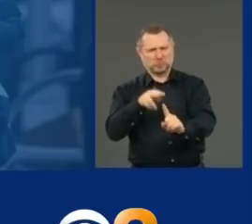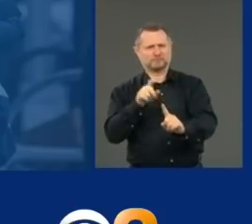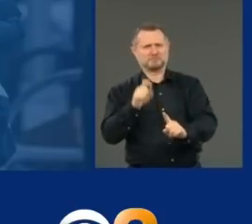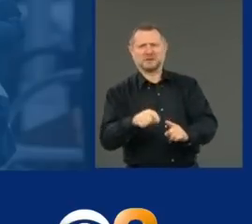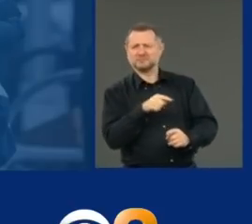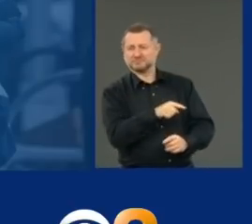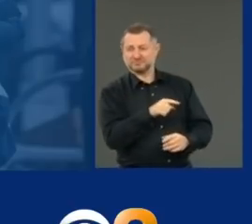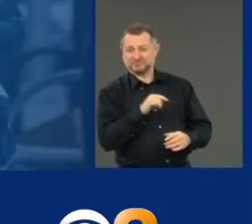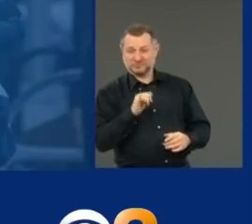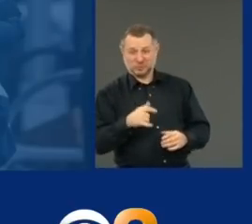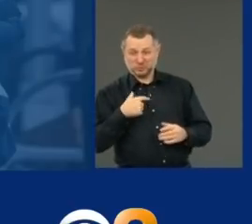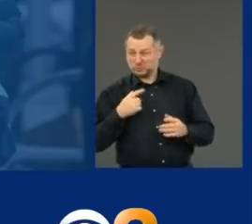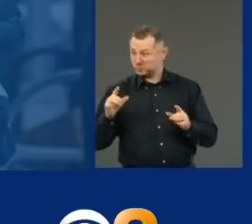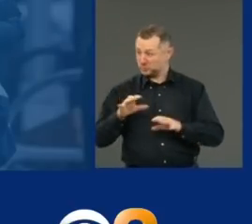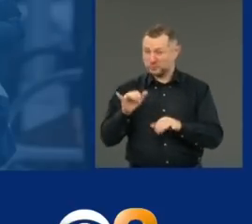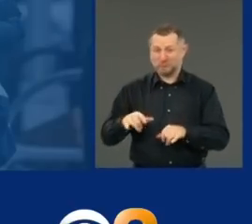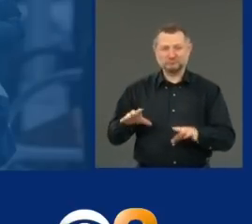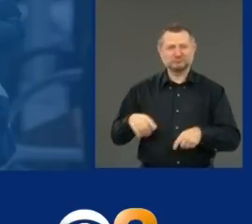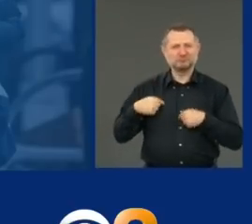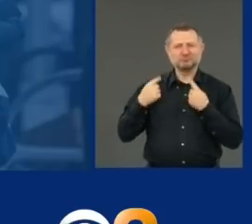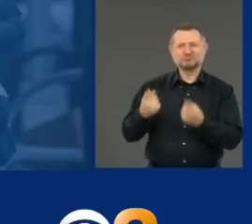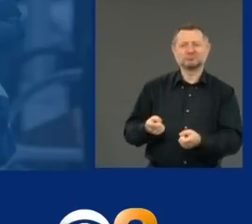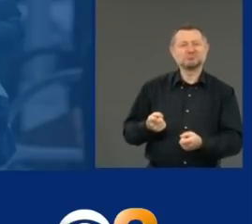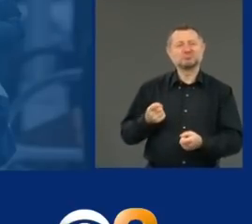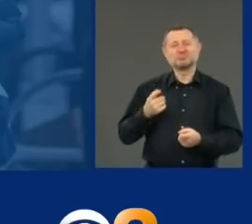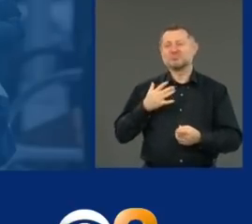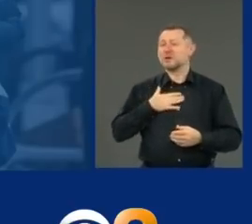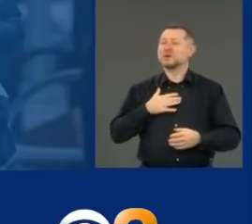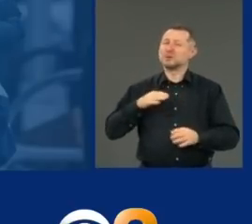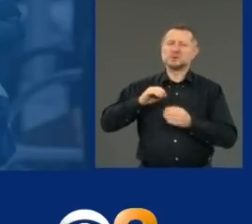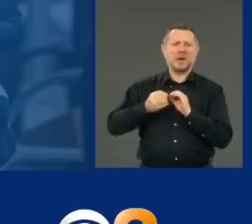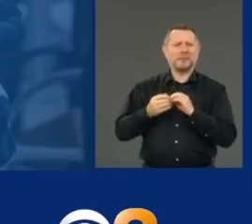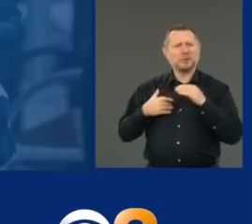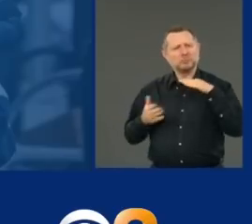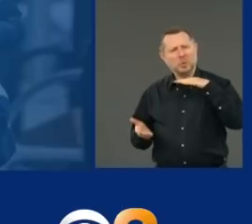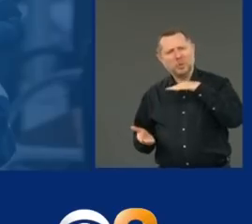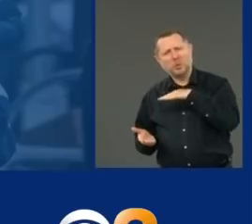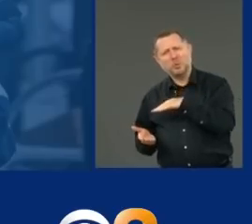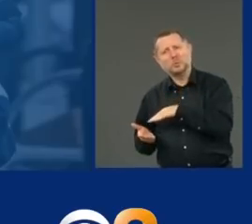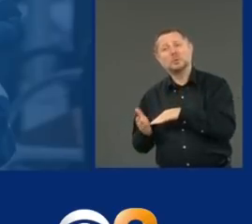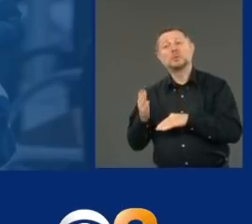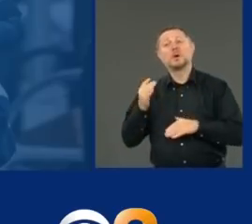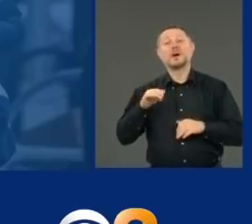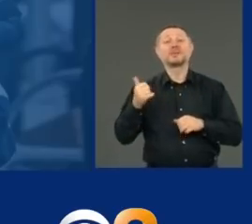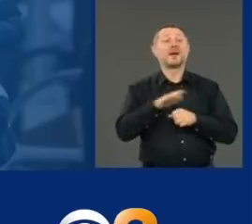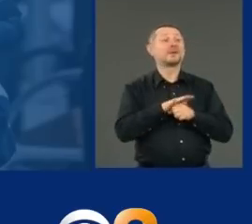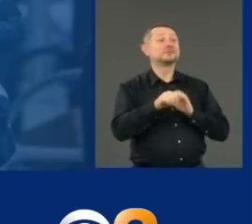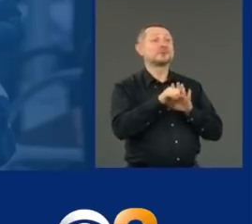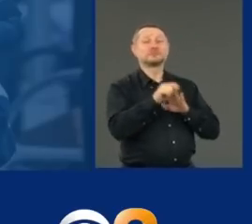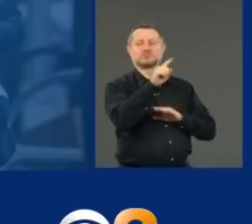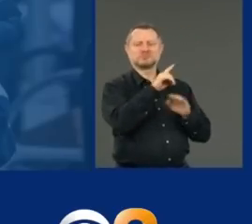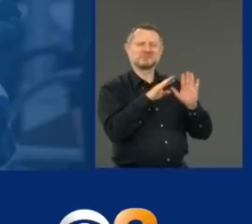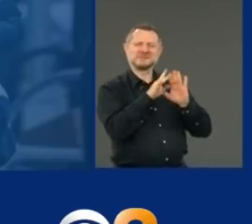THOSE ARE ALL FACTS THAT REINFORCE THE POINT WE HAVE BEEN MAKING.